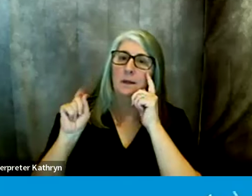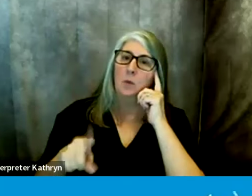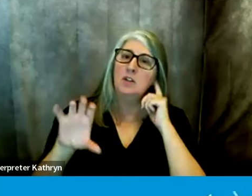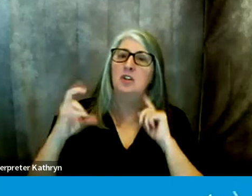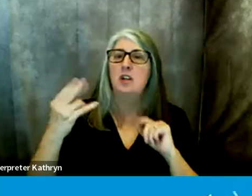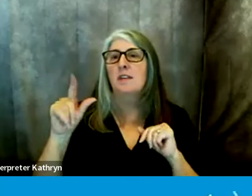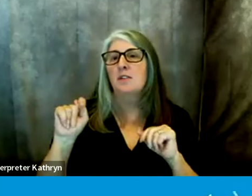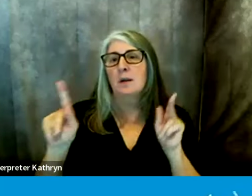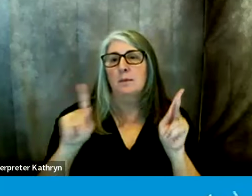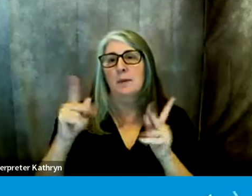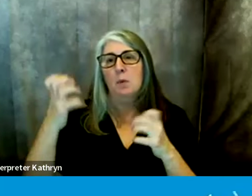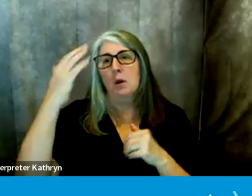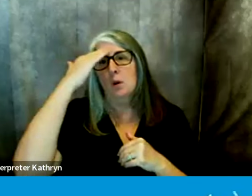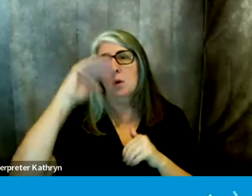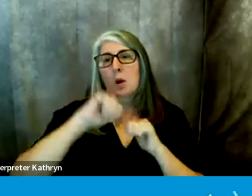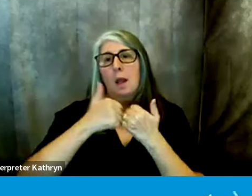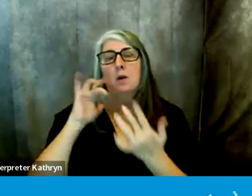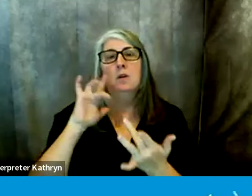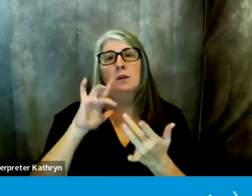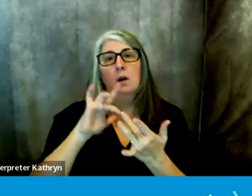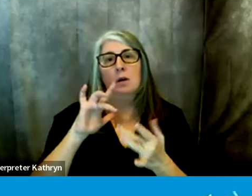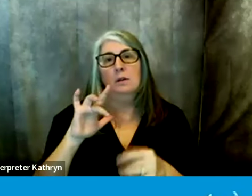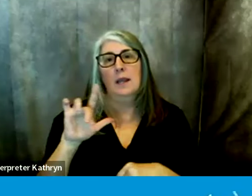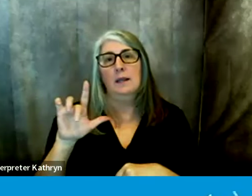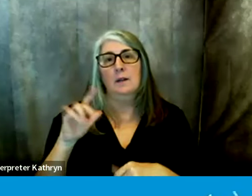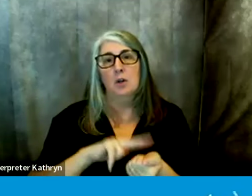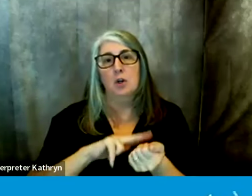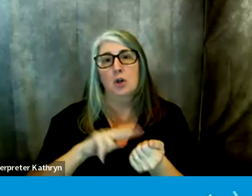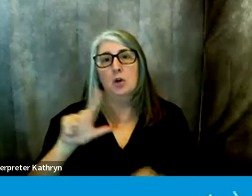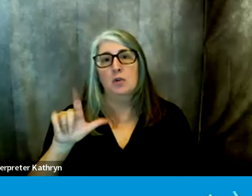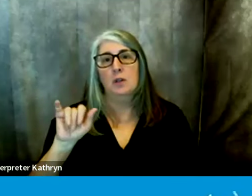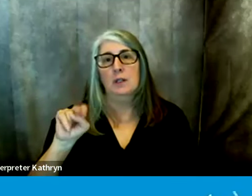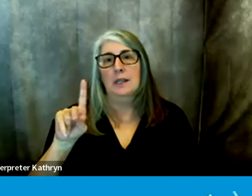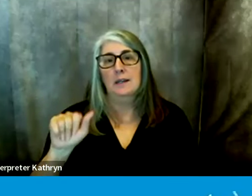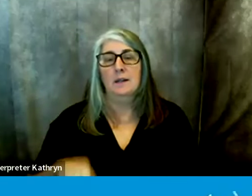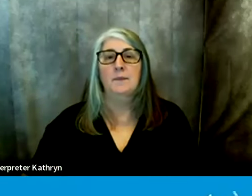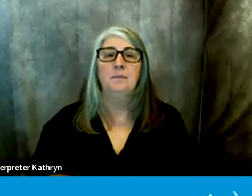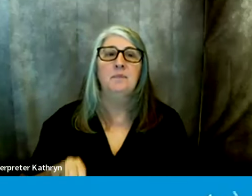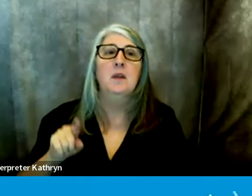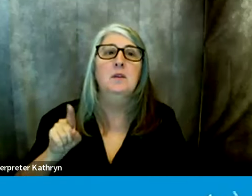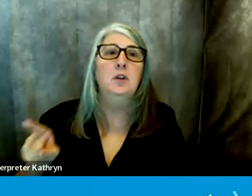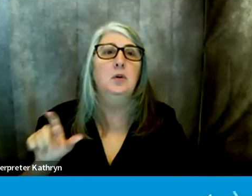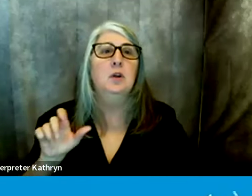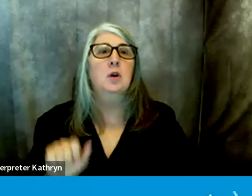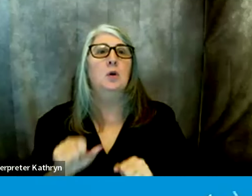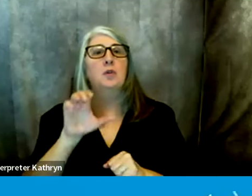that people wanted to know how to get in touch with Nurse Linda. You can go to the Christopher and Dana Reeve Paralysis Foundation